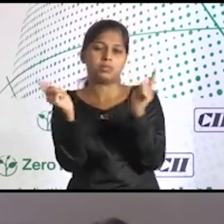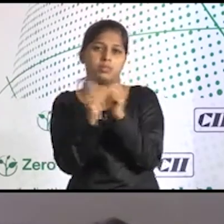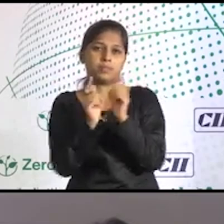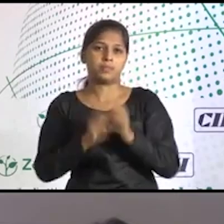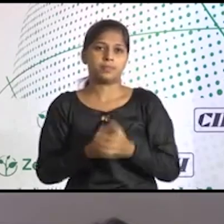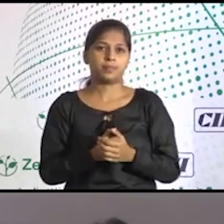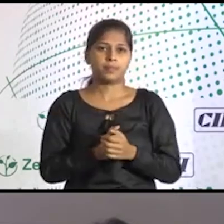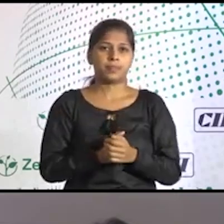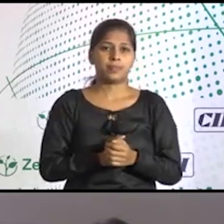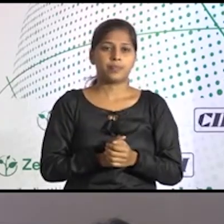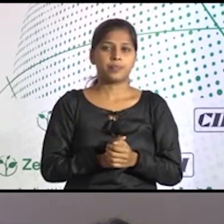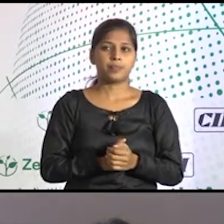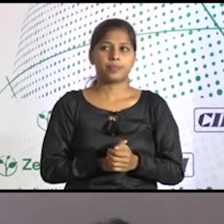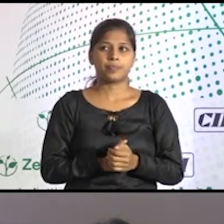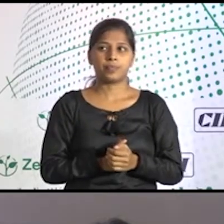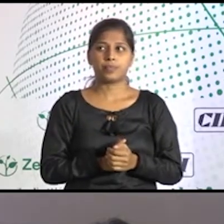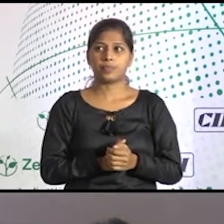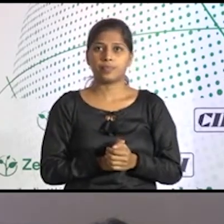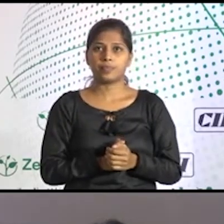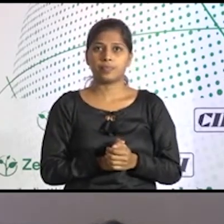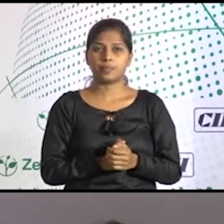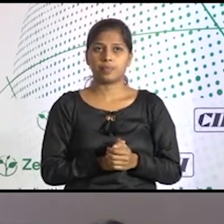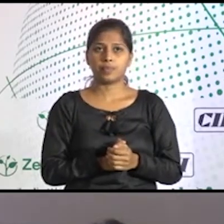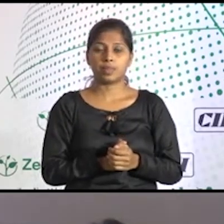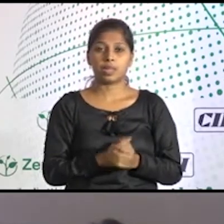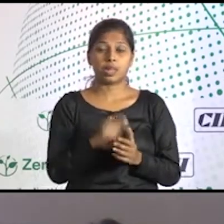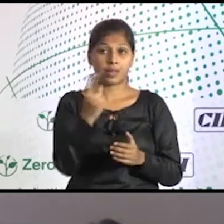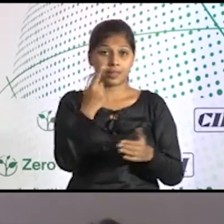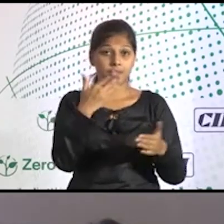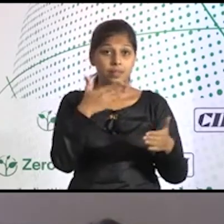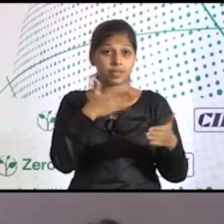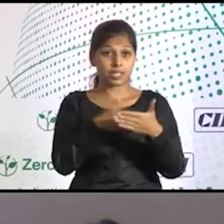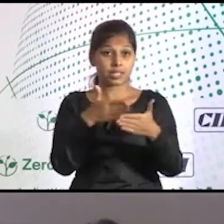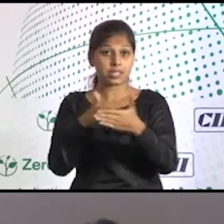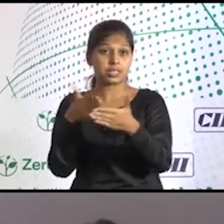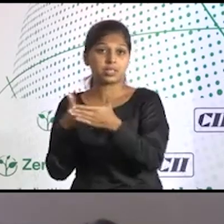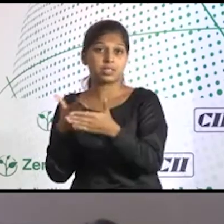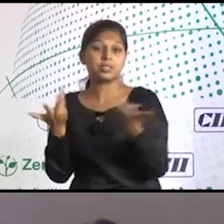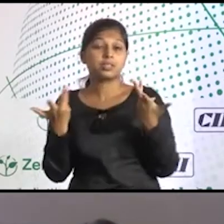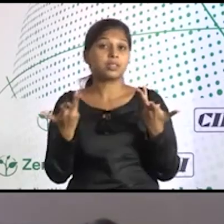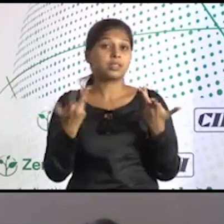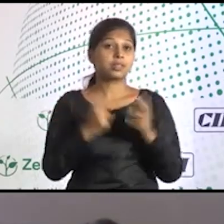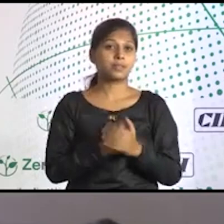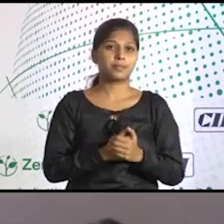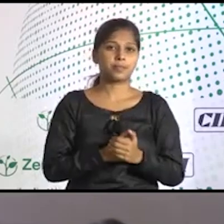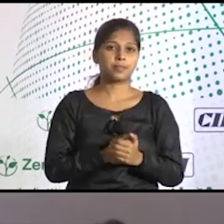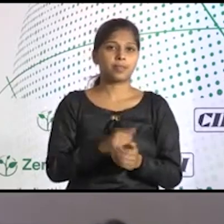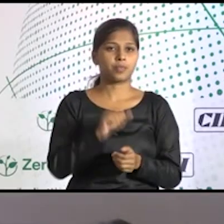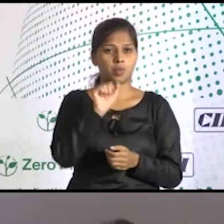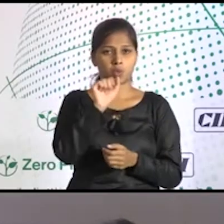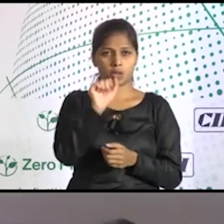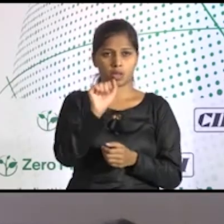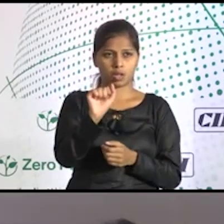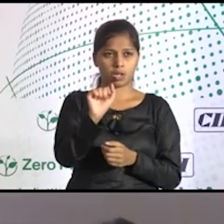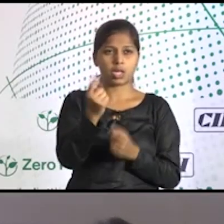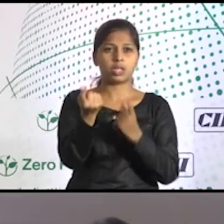I'm going to come to you. So let's challenge you about Startup Nation. You and I need to talk about who really is from the startup nation.